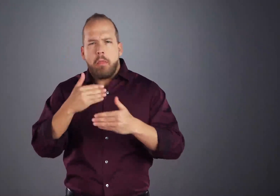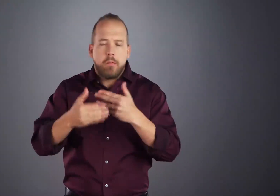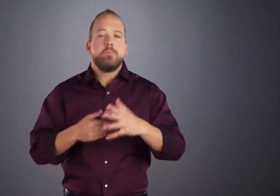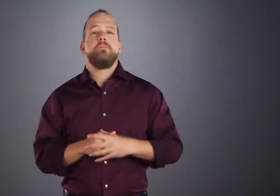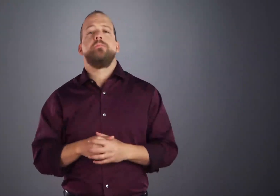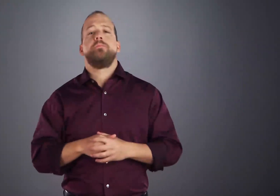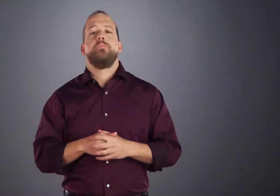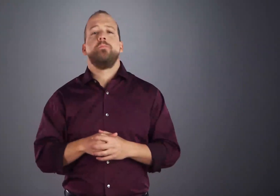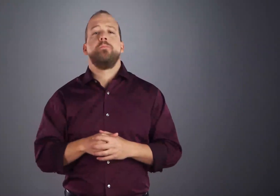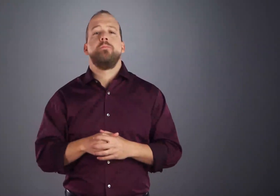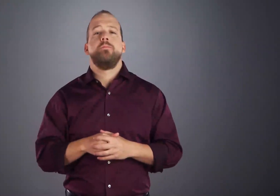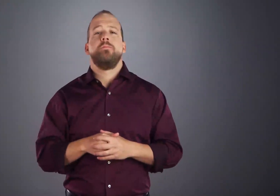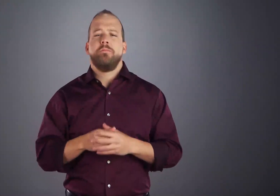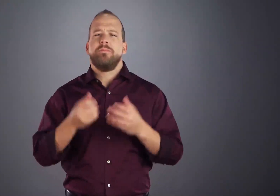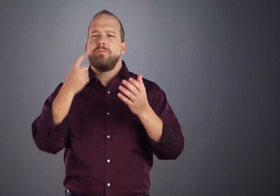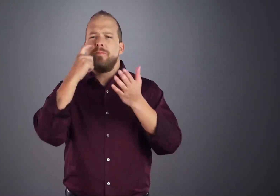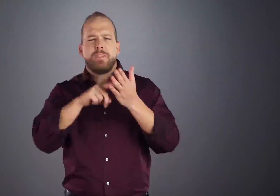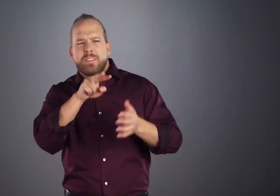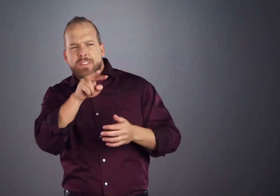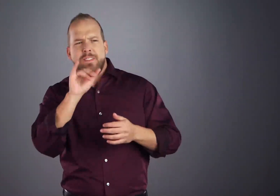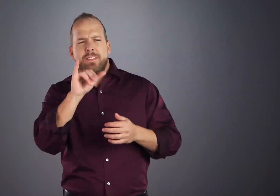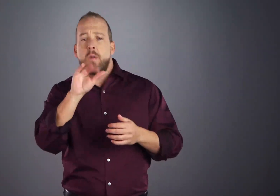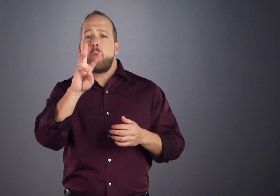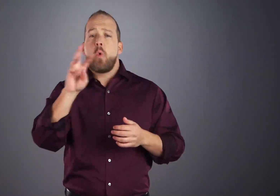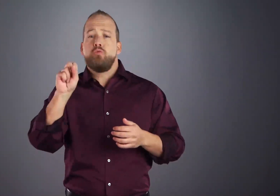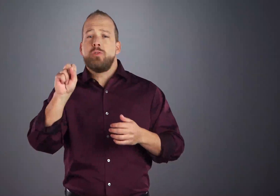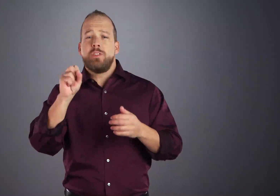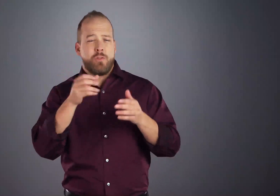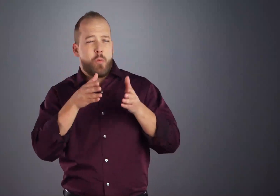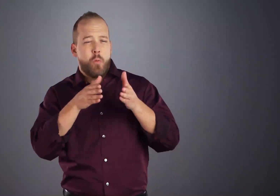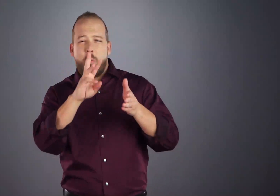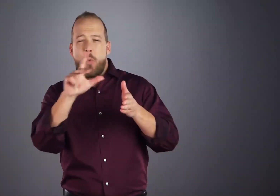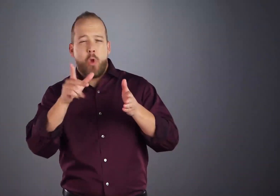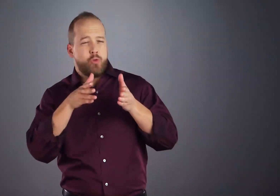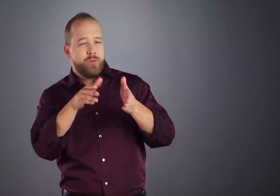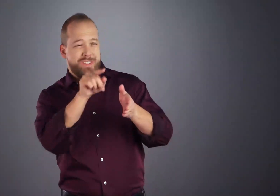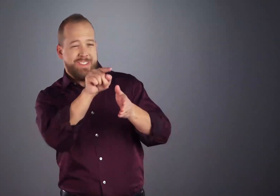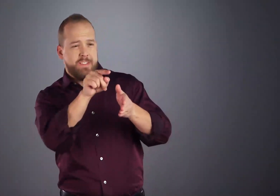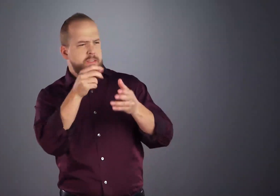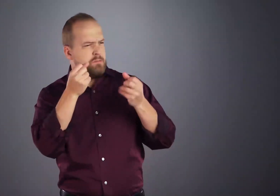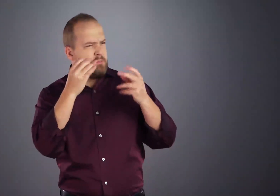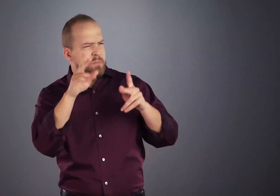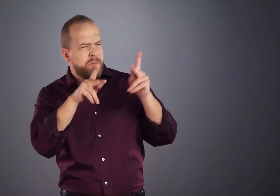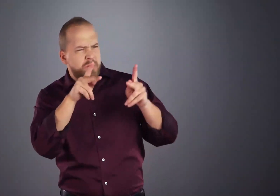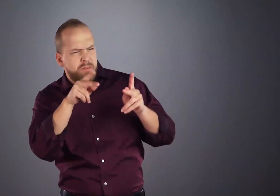Many people lost money – but some became very rich.